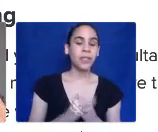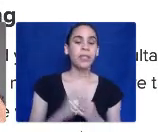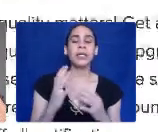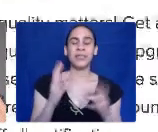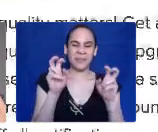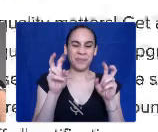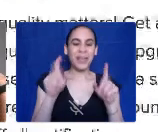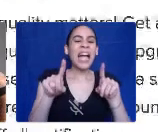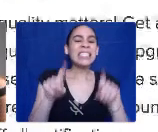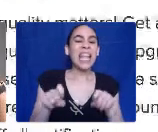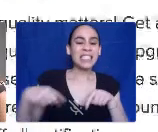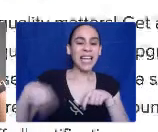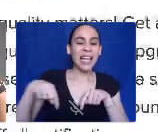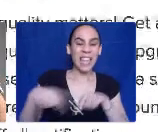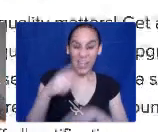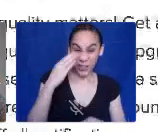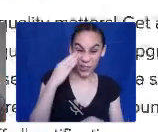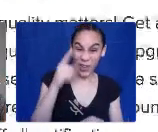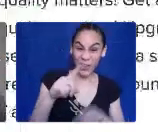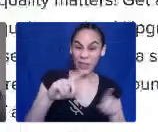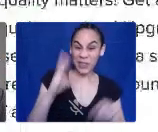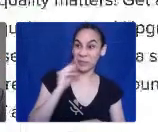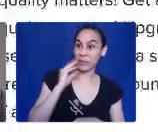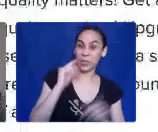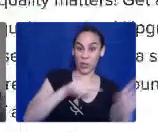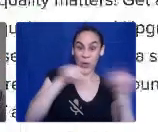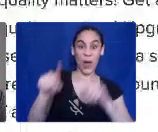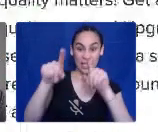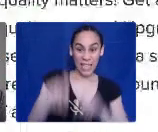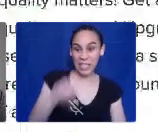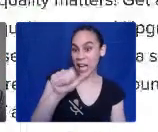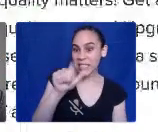you've ever had to do like an sat test or any kind of test a lot of people freeze and they lock up